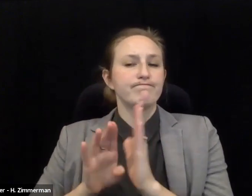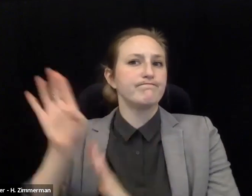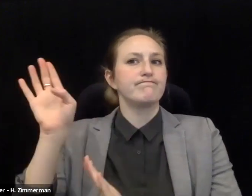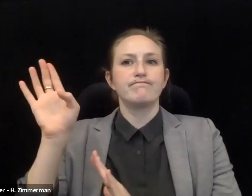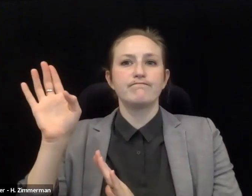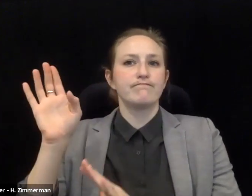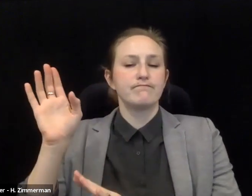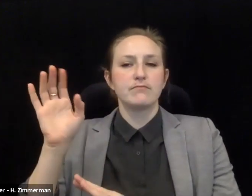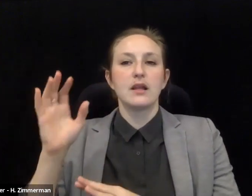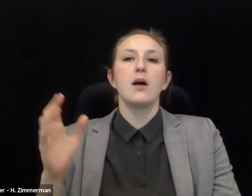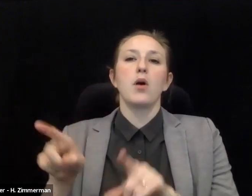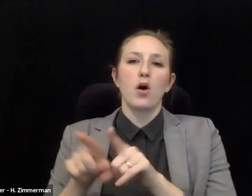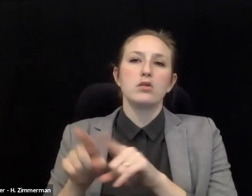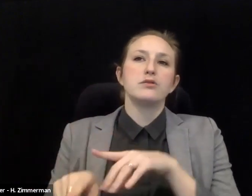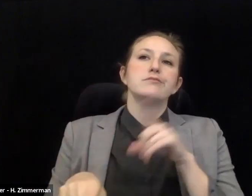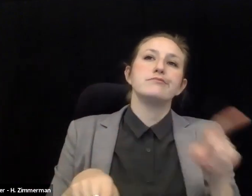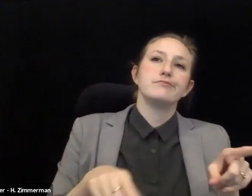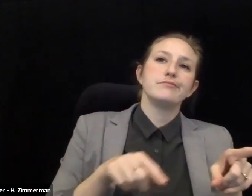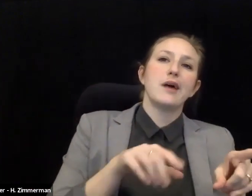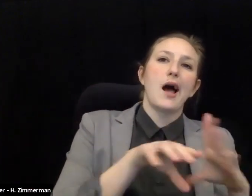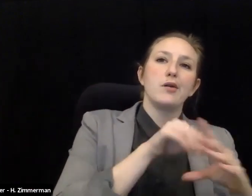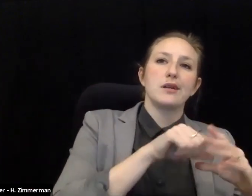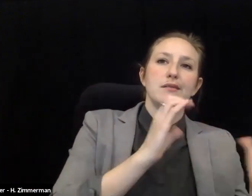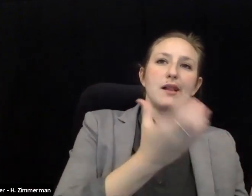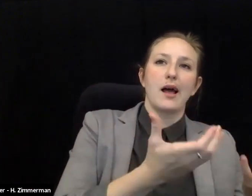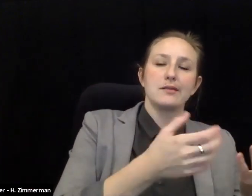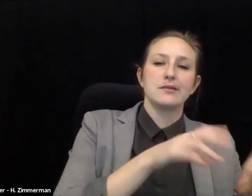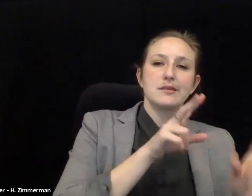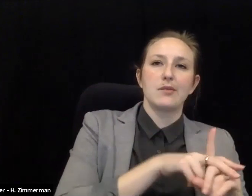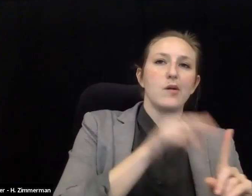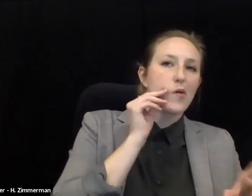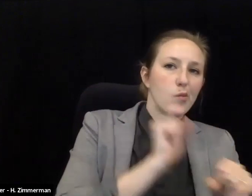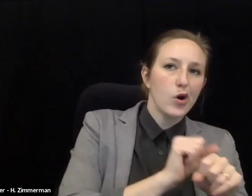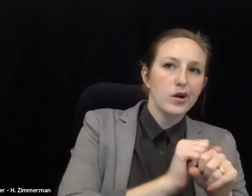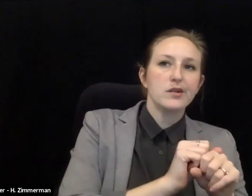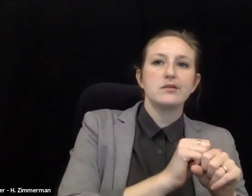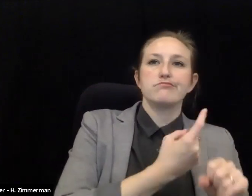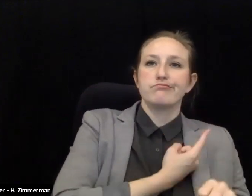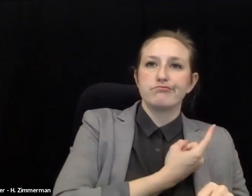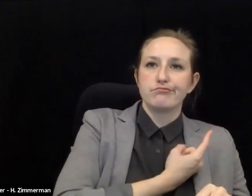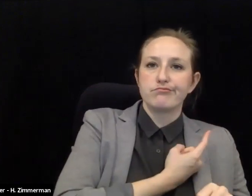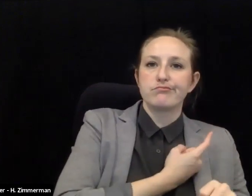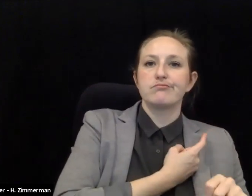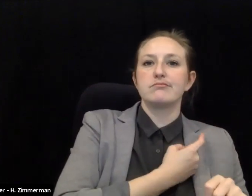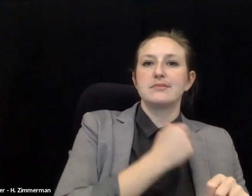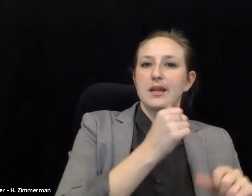those outside of class assignments that are sometimes better for students who